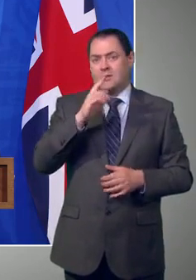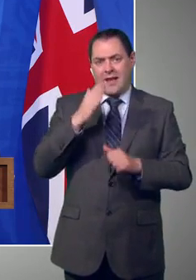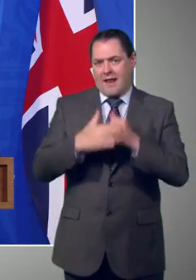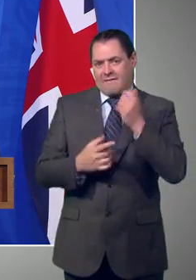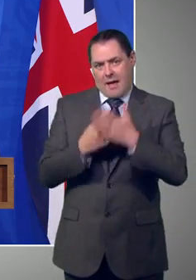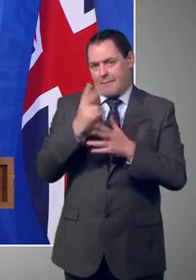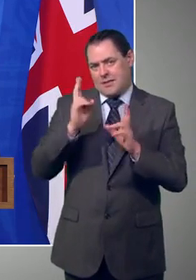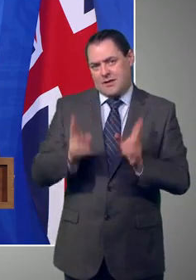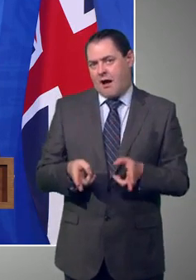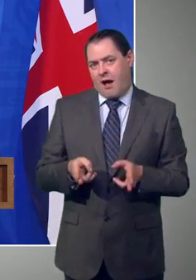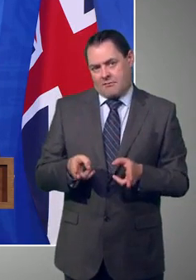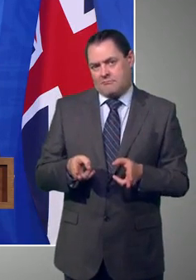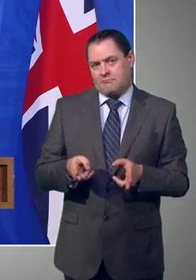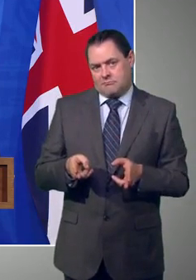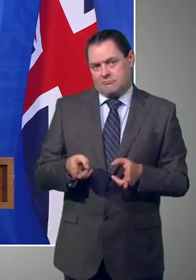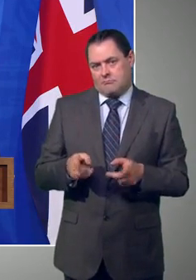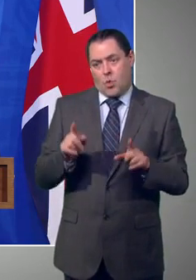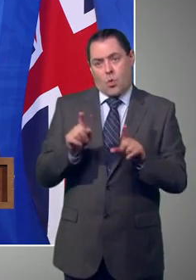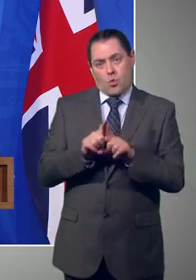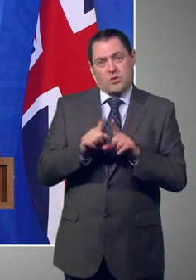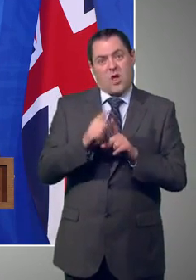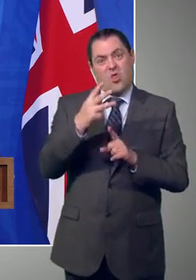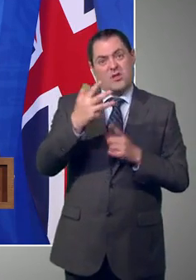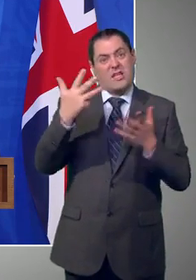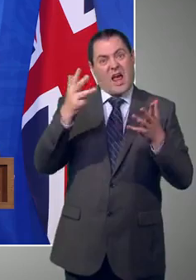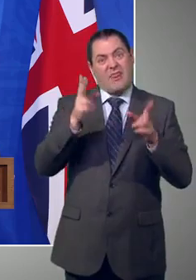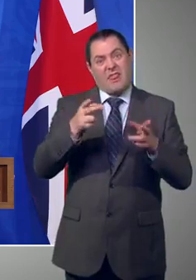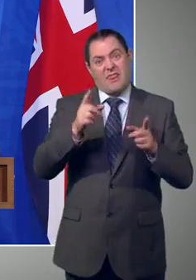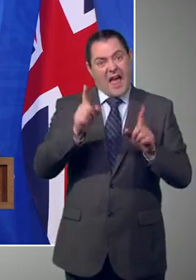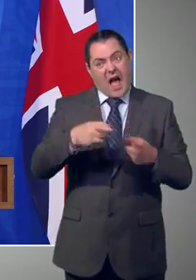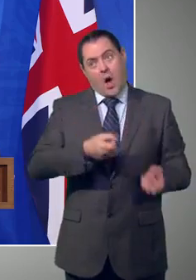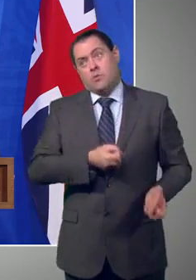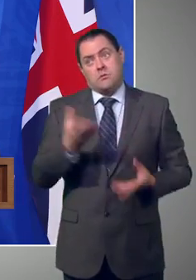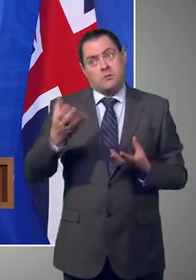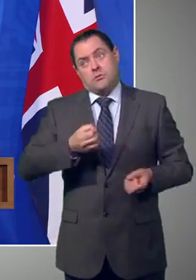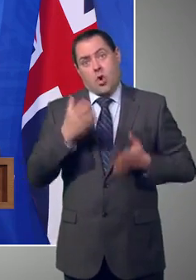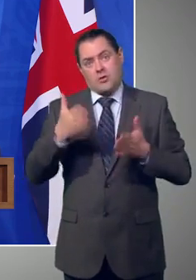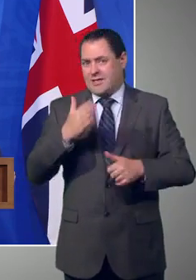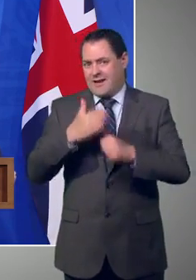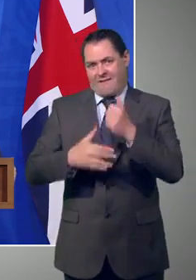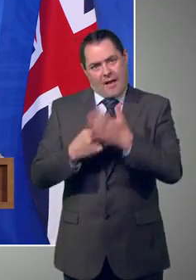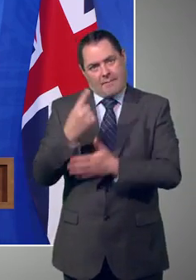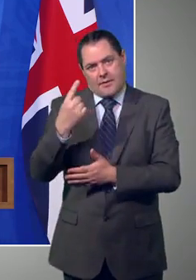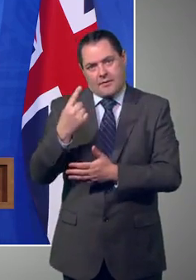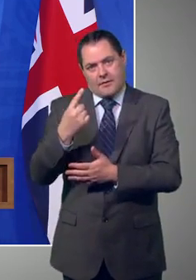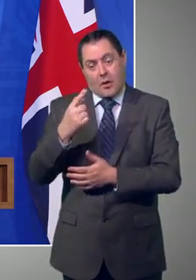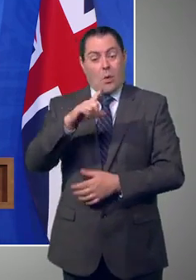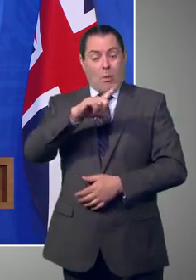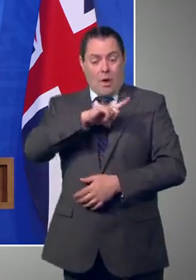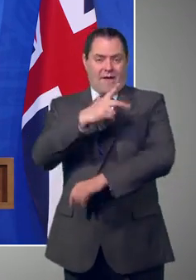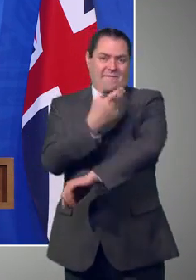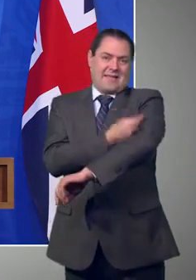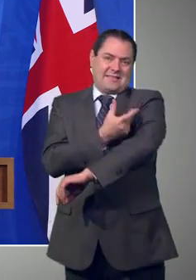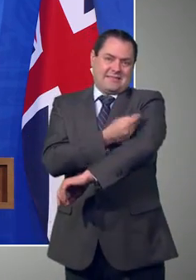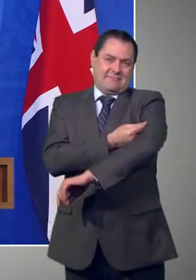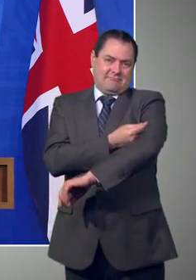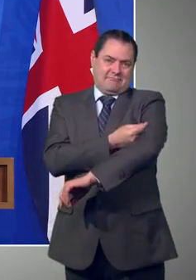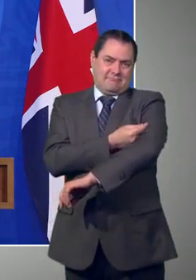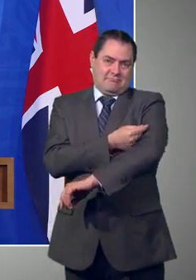and 39 thousand. 39700 hospitalizations by the vaccination program. so the case for getting the job has